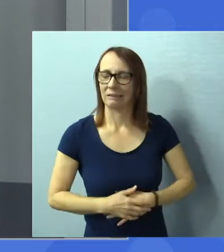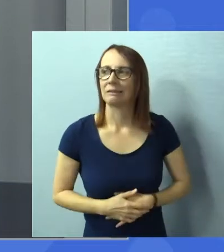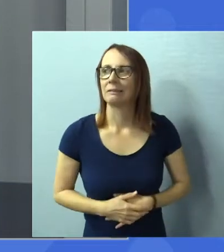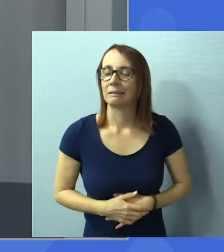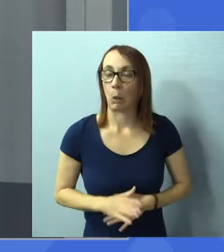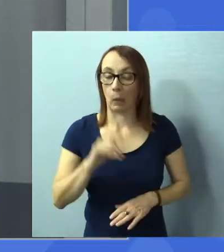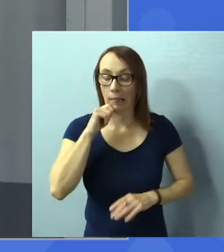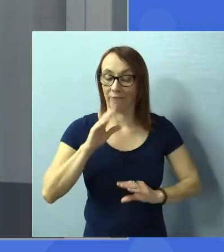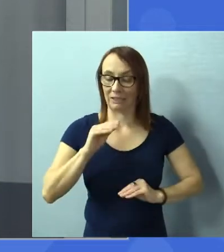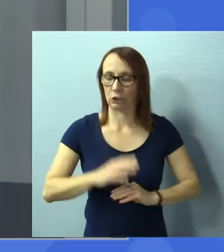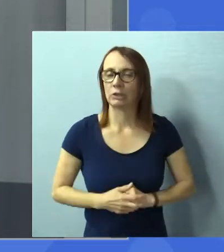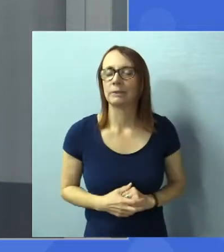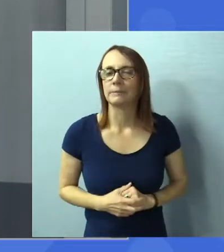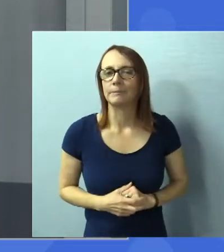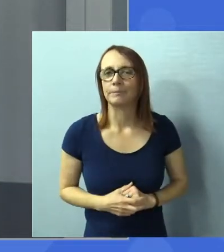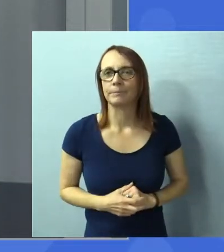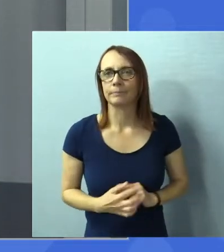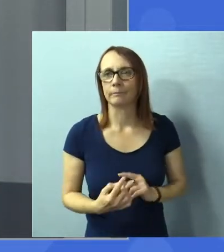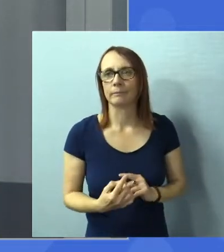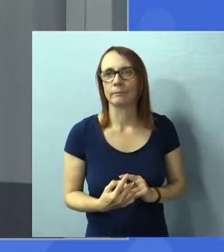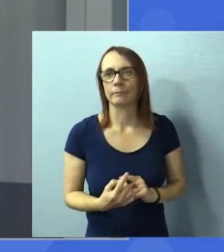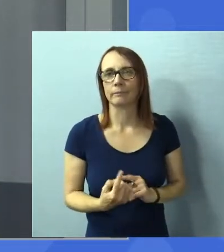first of all and choose the the play minister